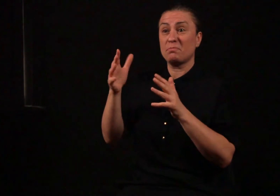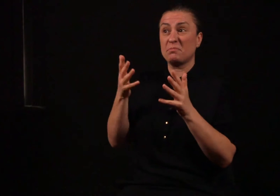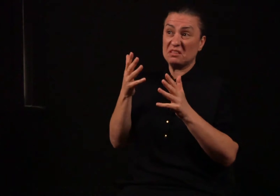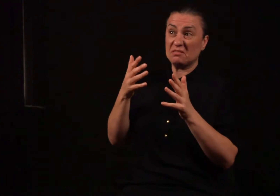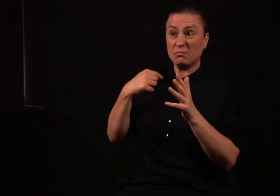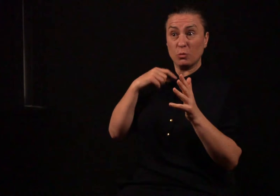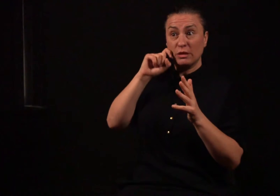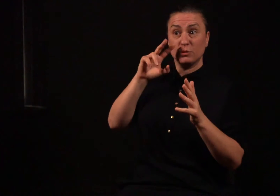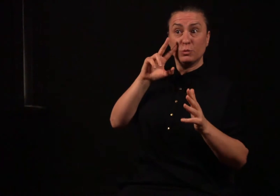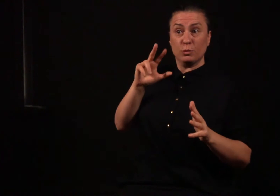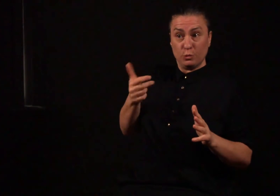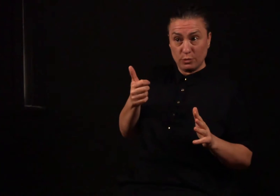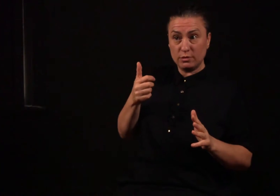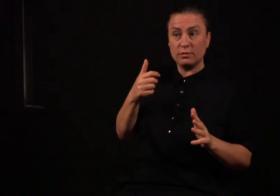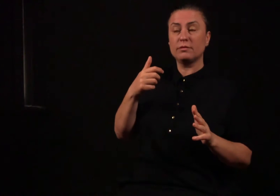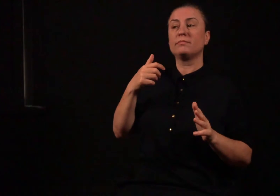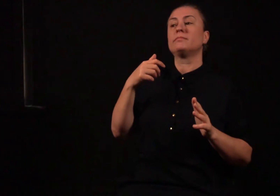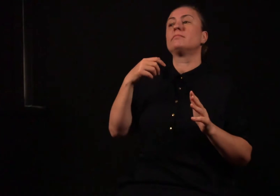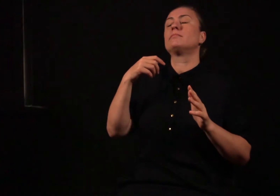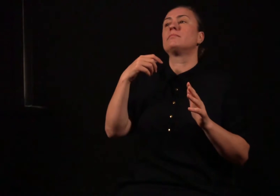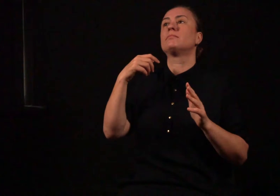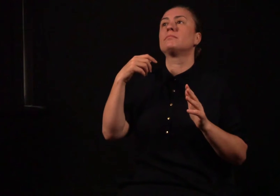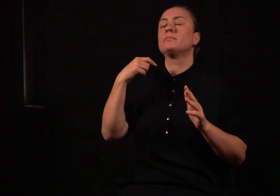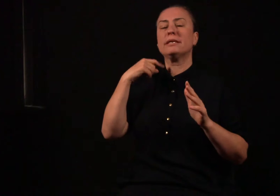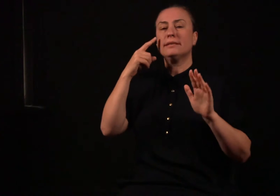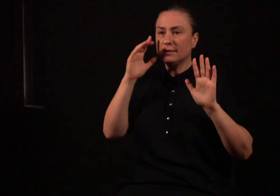but if they do a great job, then of course, I'll look good